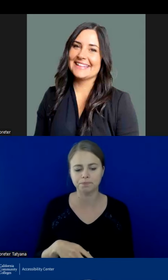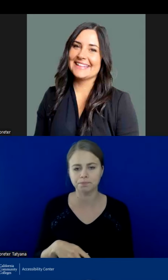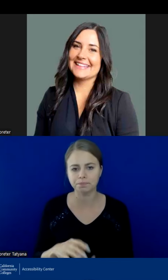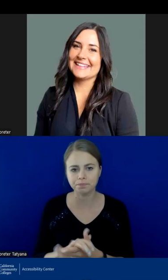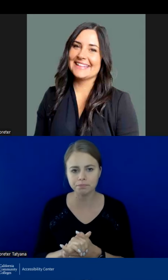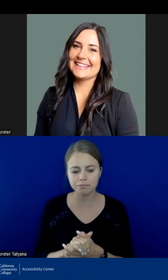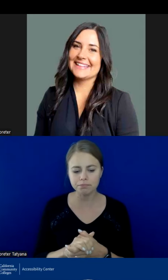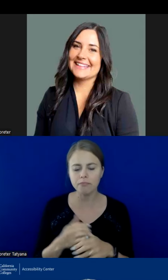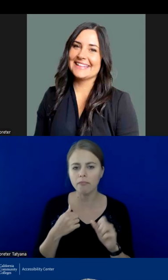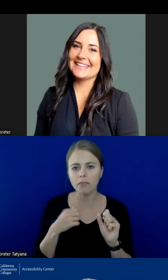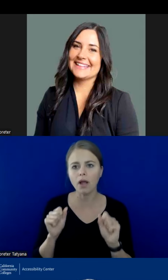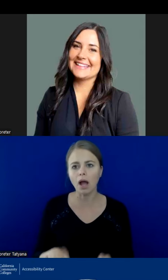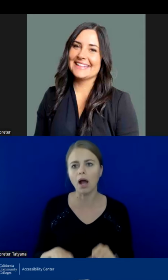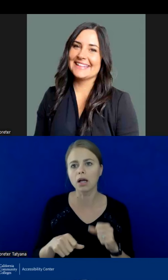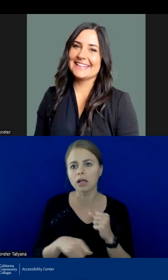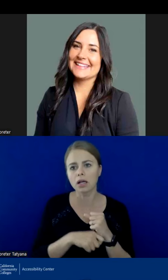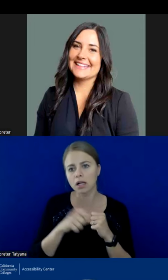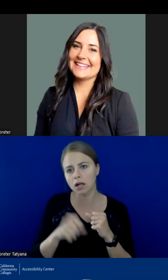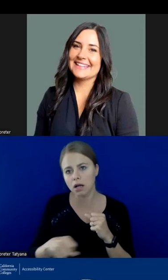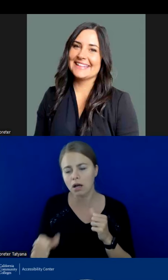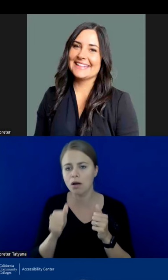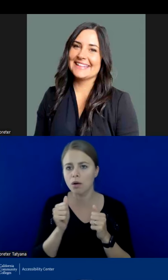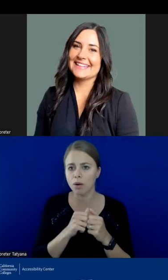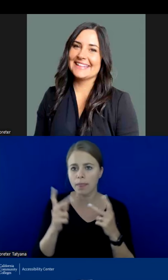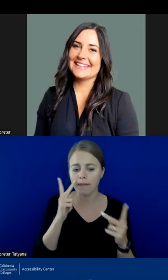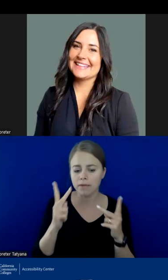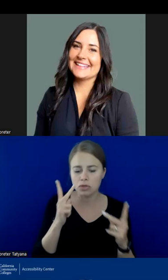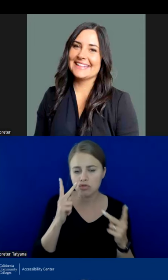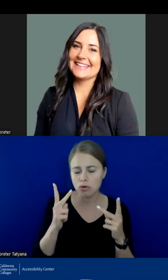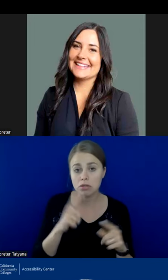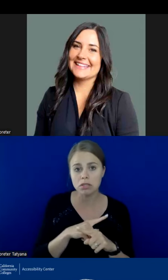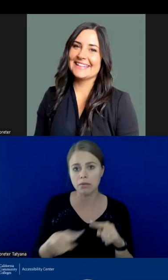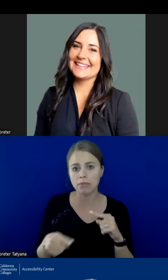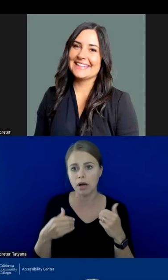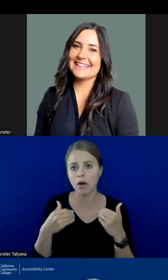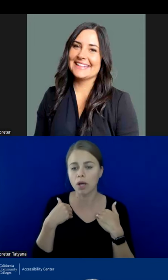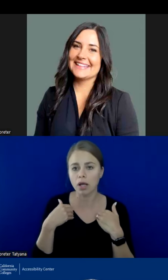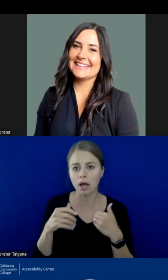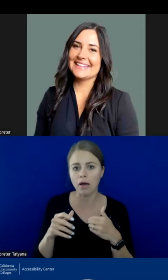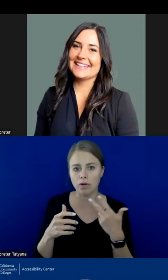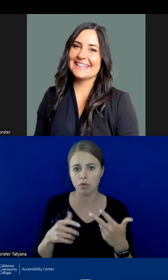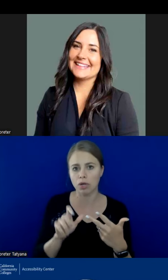Well I could go a lot with visuals, but we have three other branches to explore.